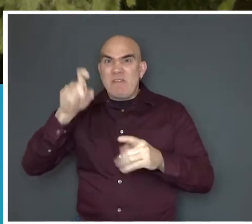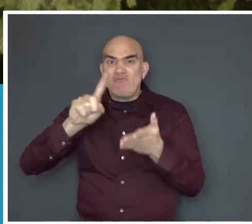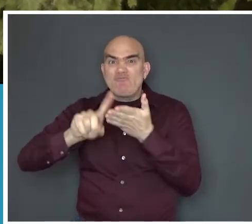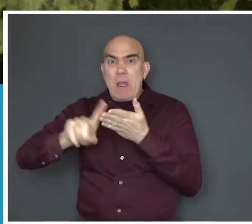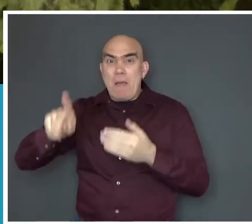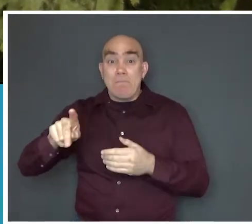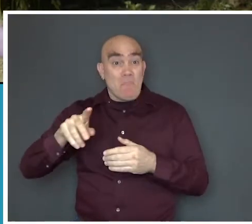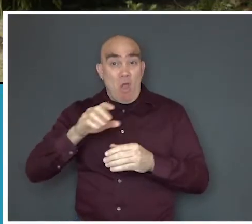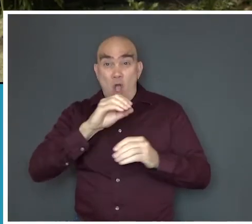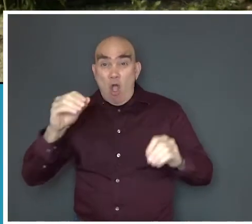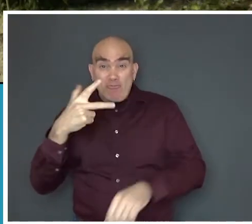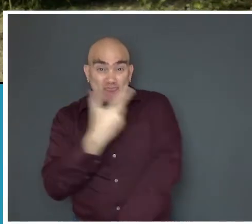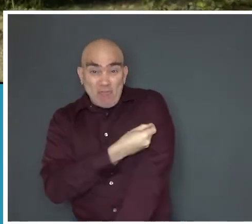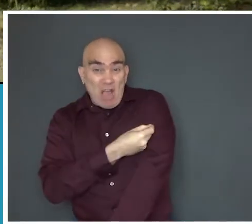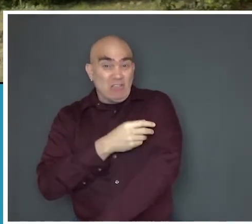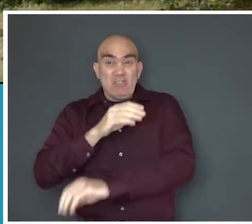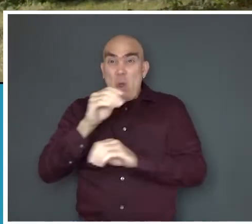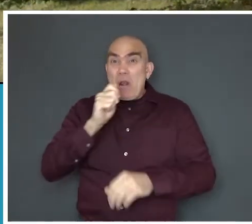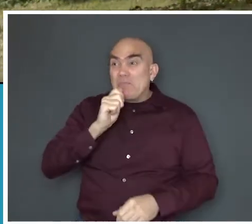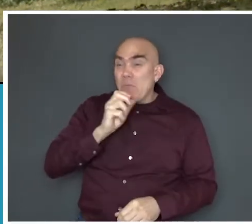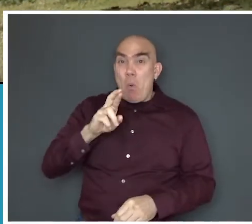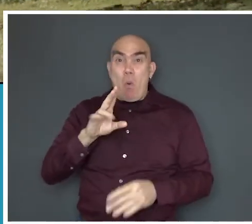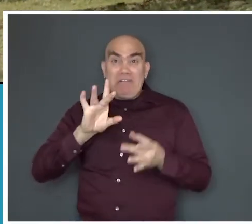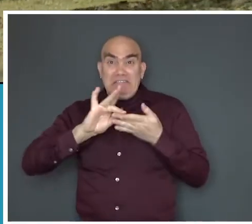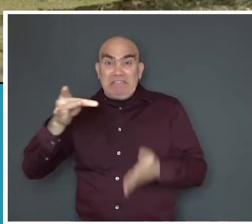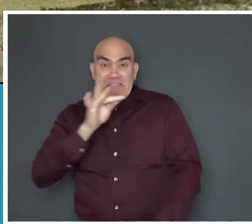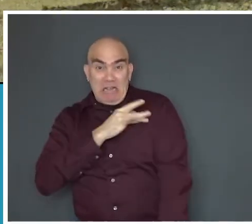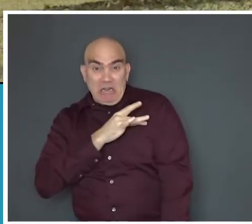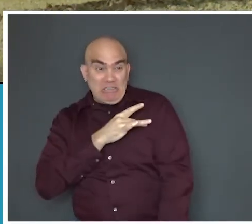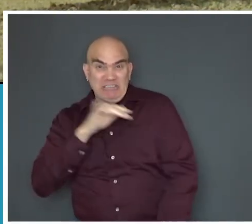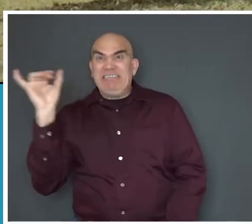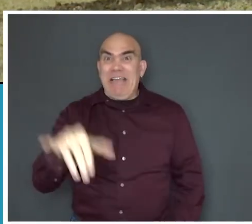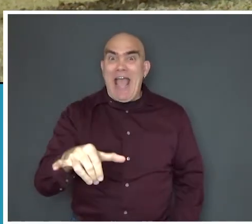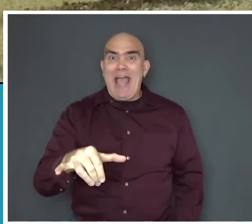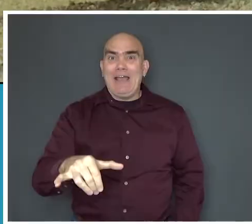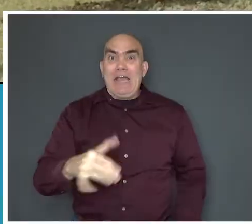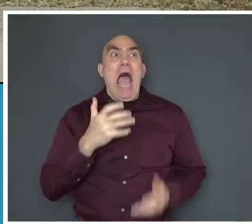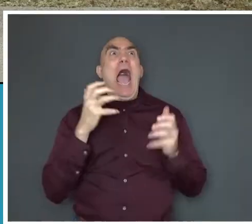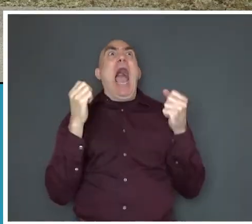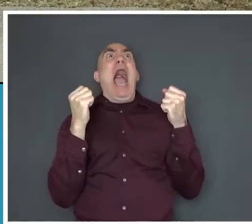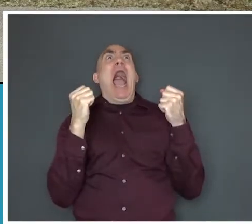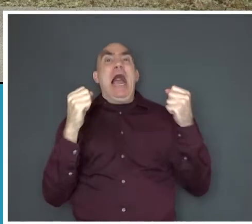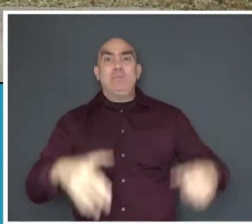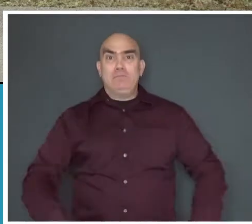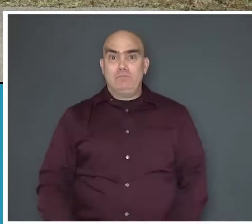all shots and no lollipops or stickers afterwards! (Annie yells excitedly) Wait, wait!